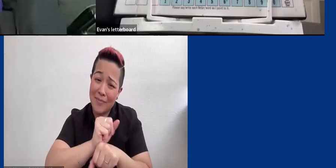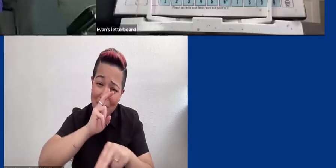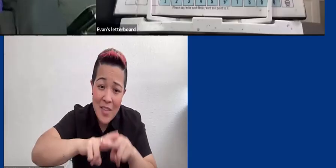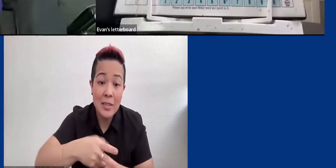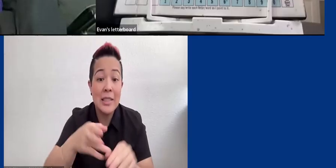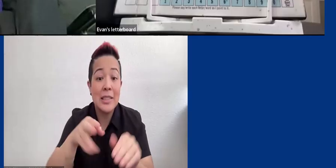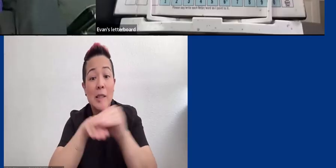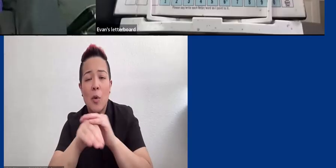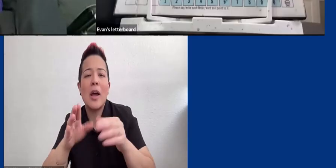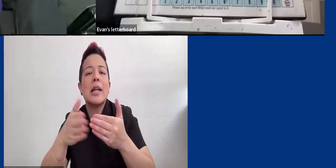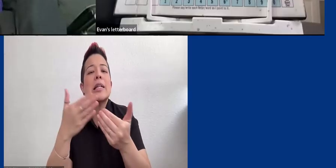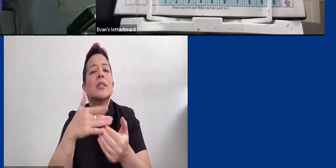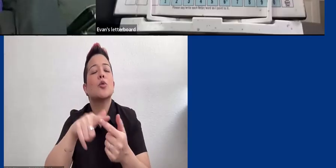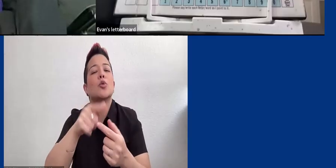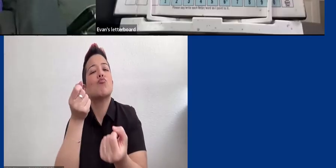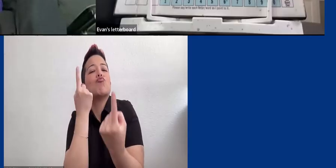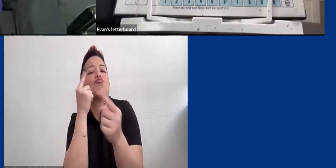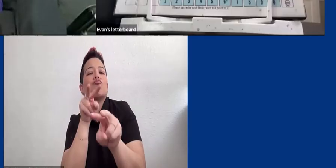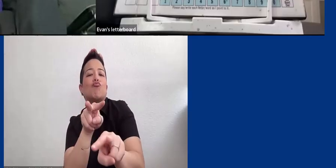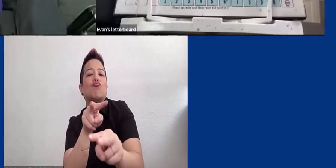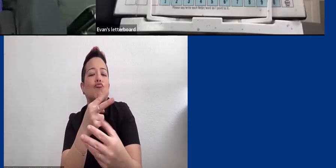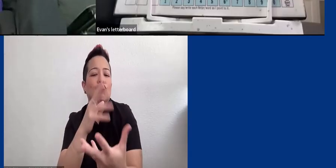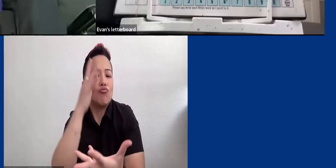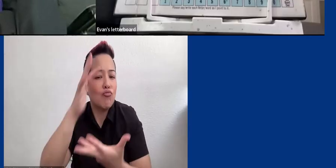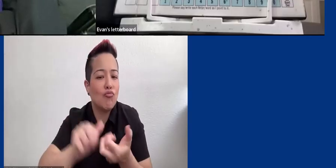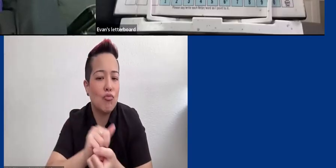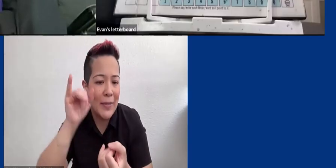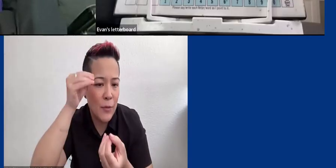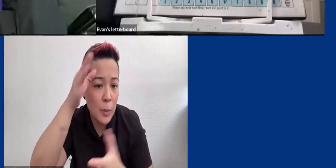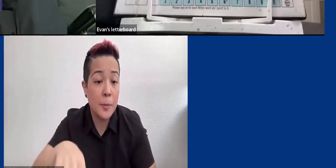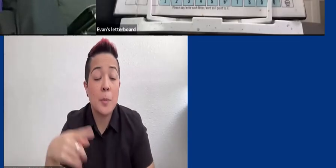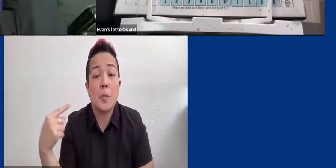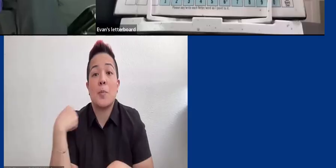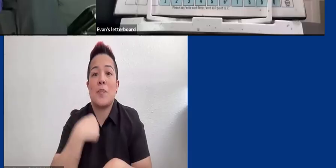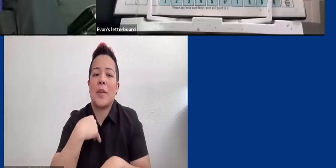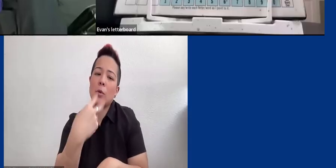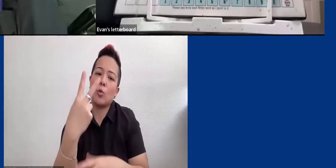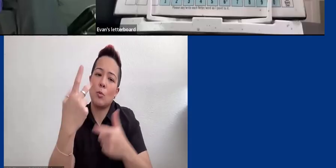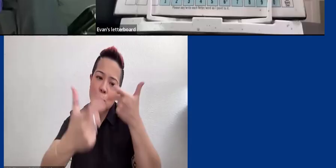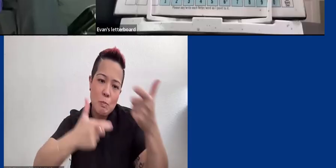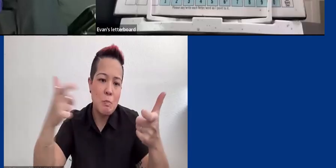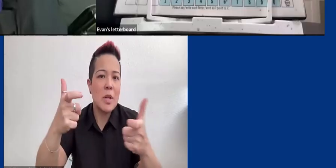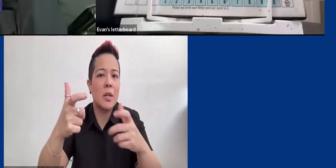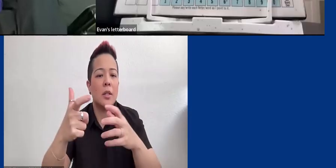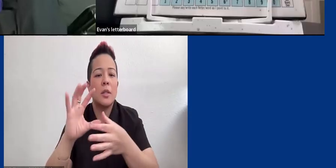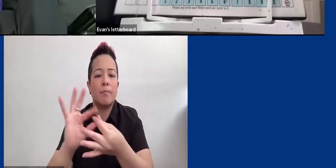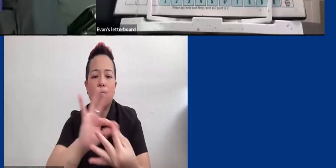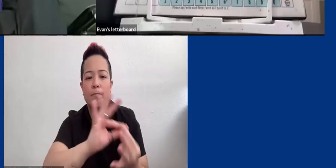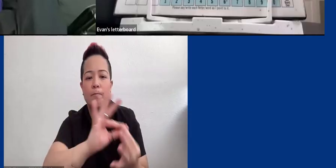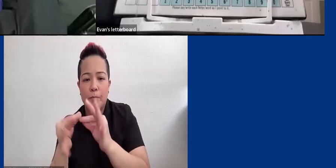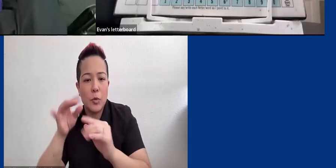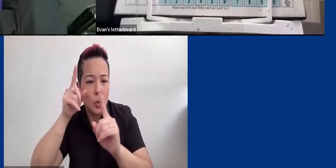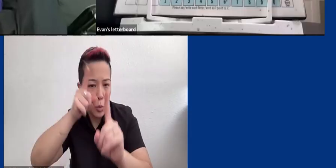to the disabled community the format immediately resonates with other disabled folks providing the positive